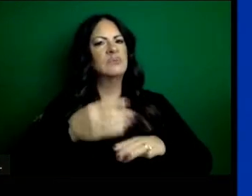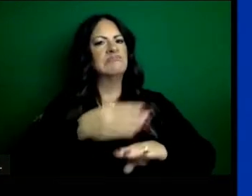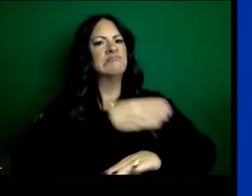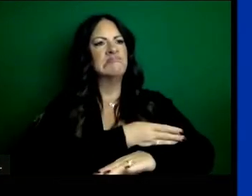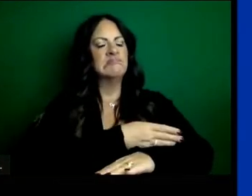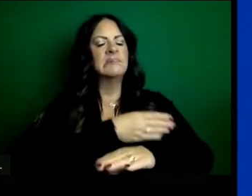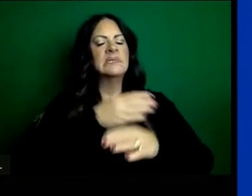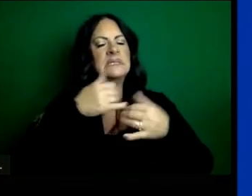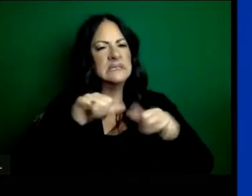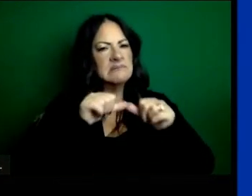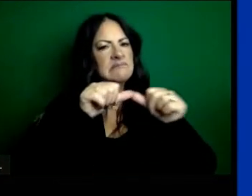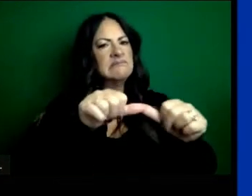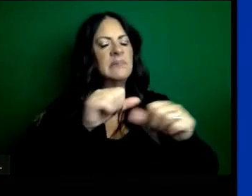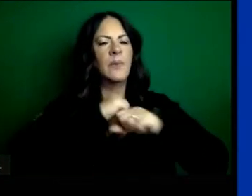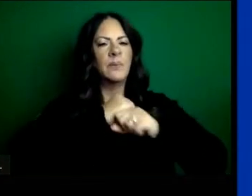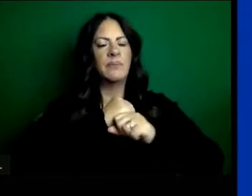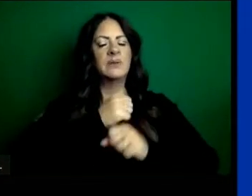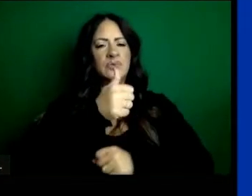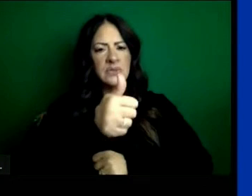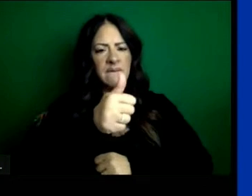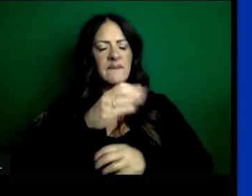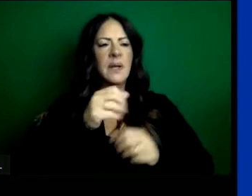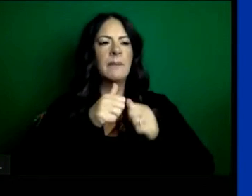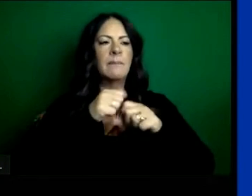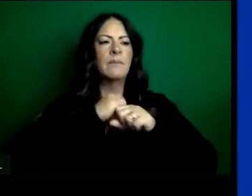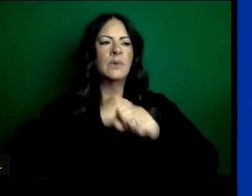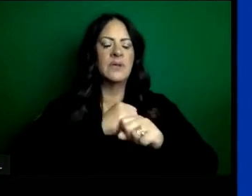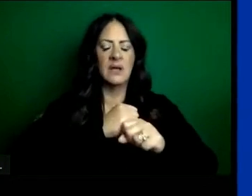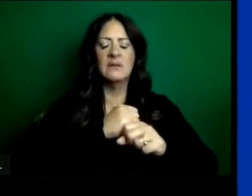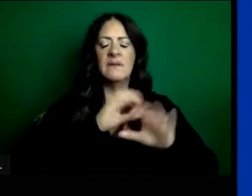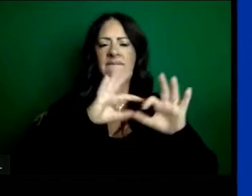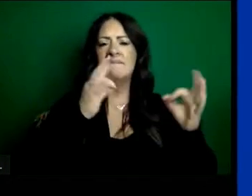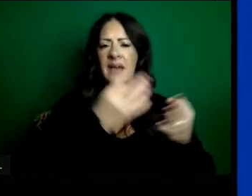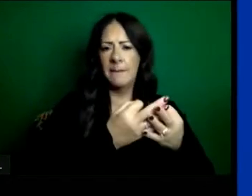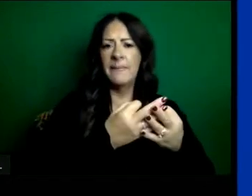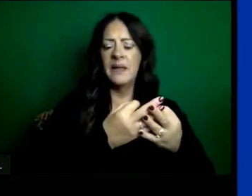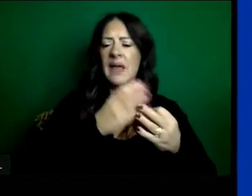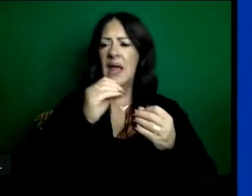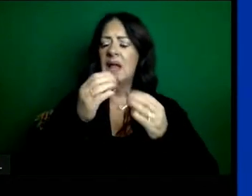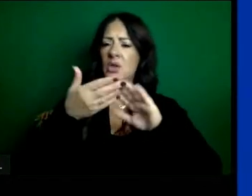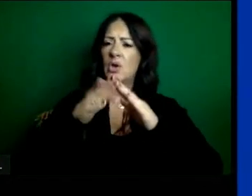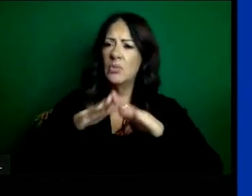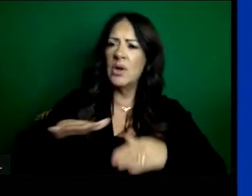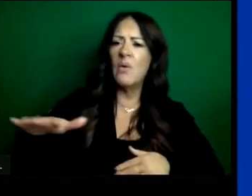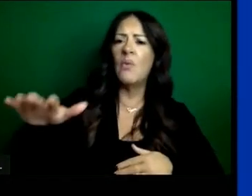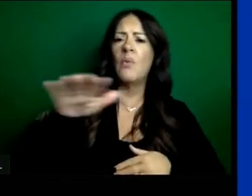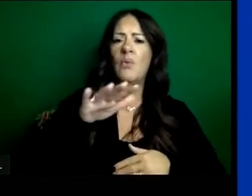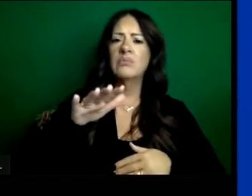TO SEE AND IT'S A REAL OPPORTUNITY TO UP OUR GAME ON THIS POINT, TO INCREASE OUR